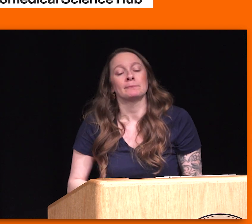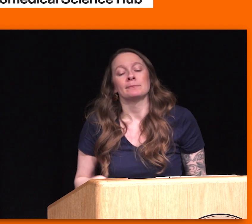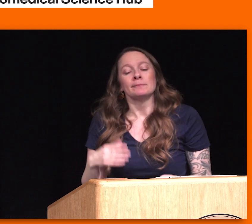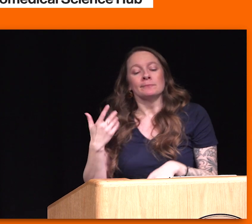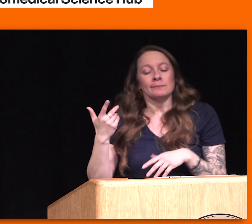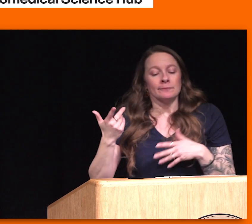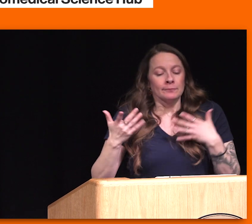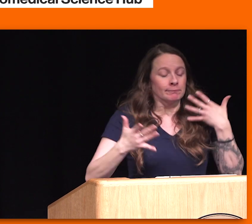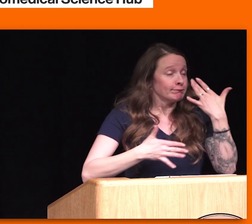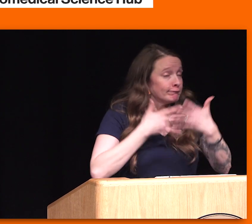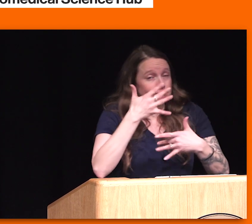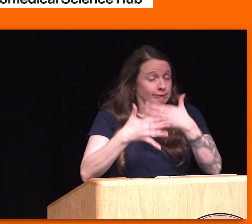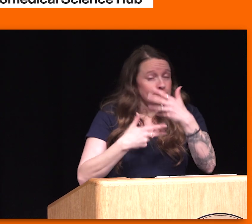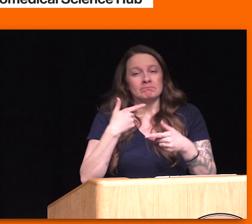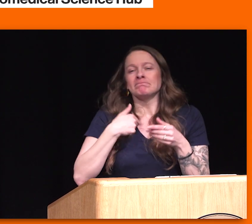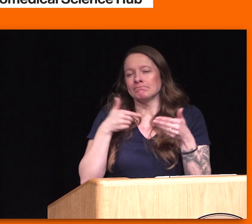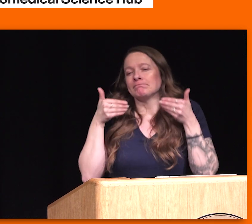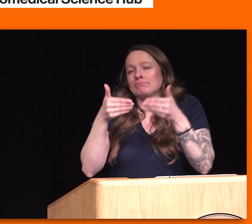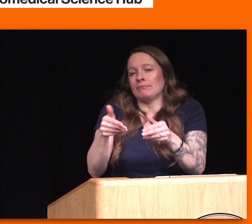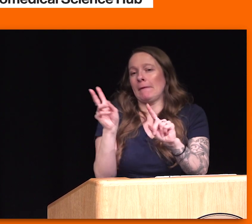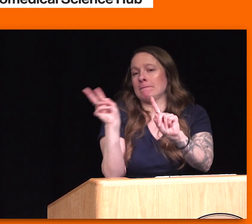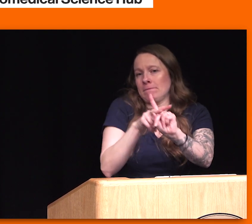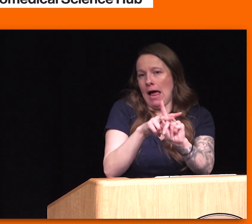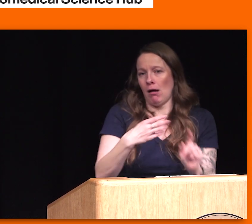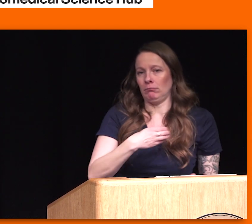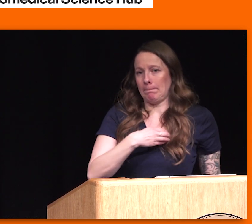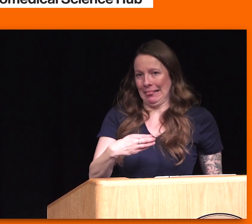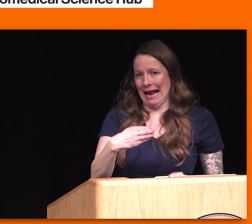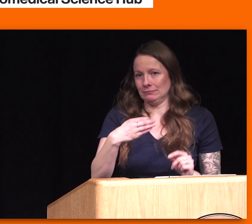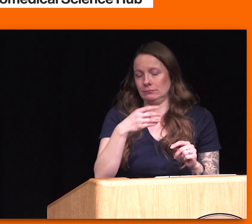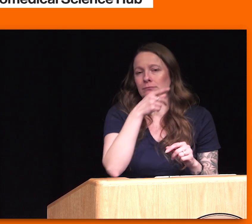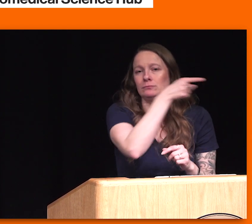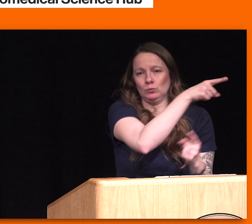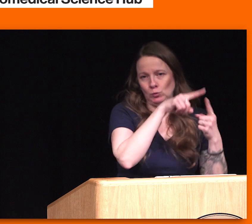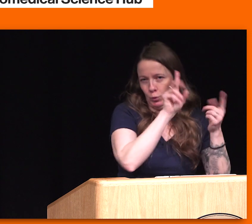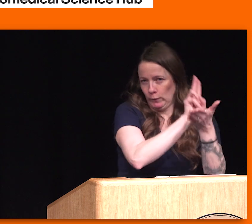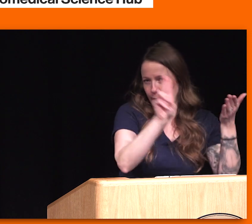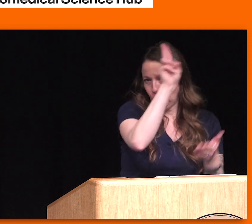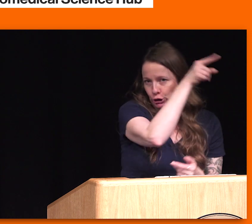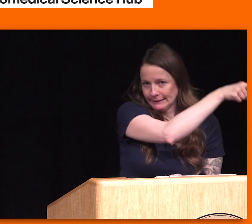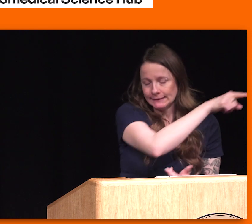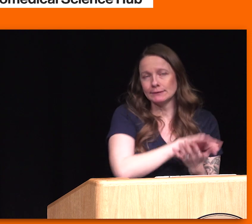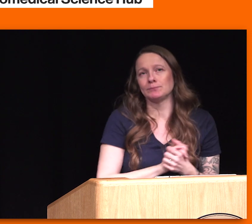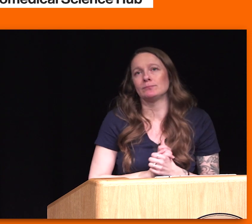And in the end, I don't end up getting a solution to my problem because the problem is never well understood at the higher levels.